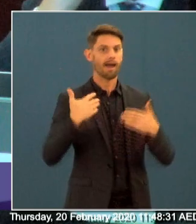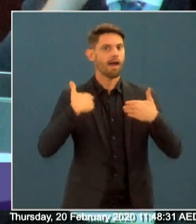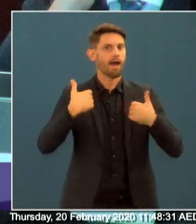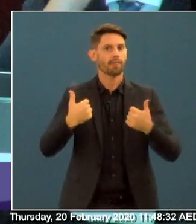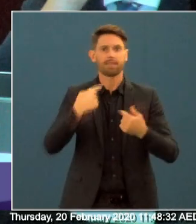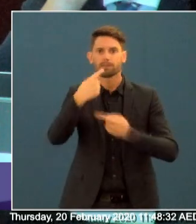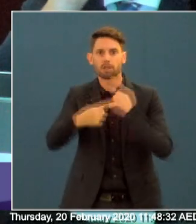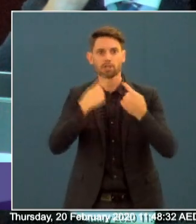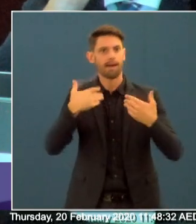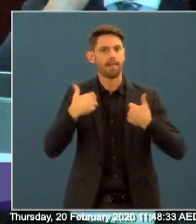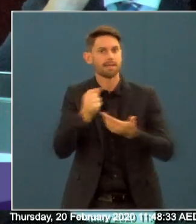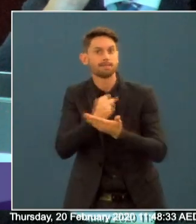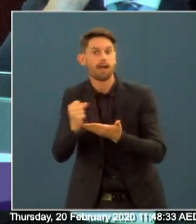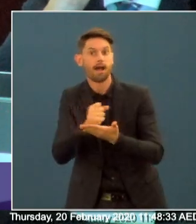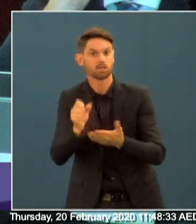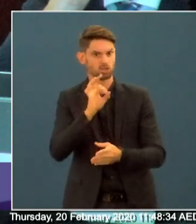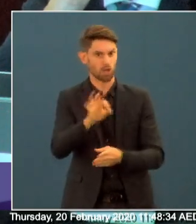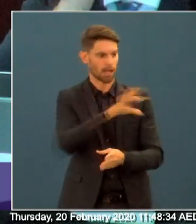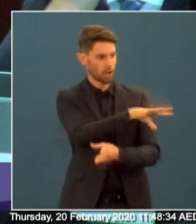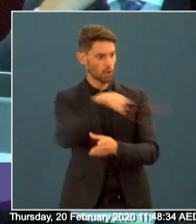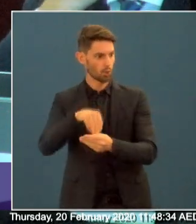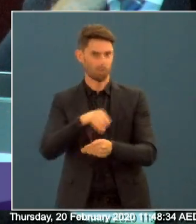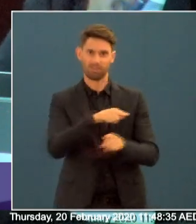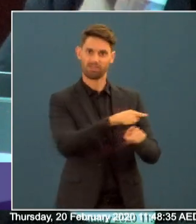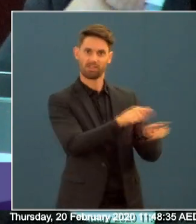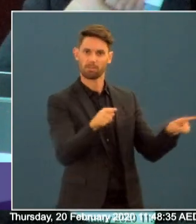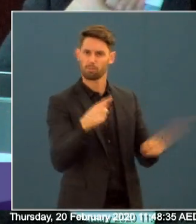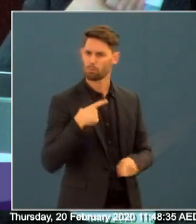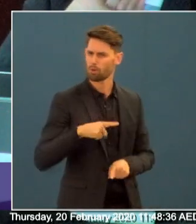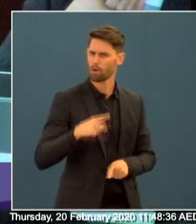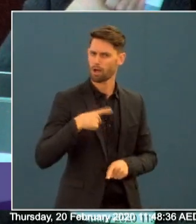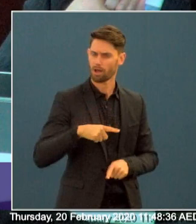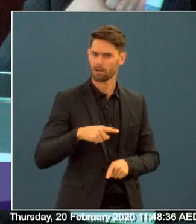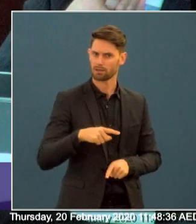And the available data in Australia indicates that more than half of all